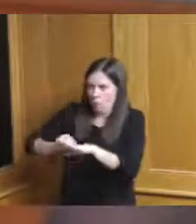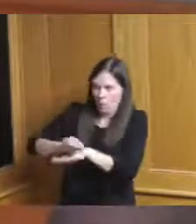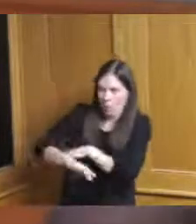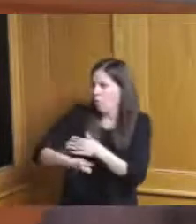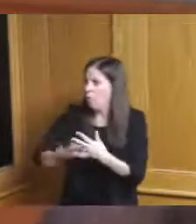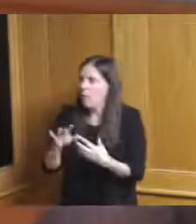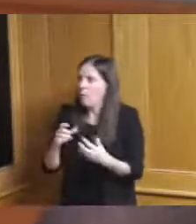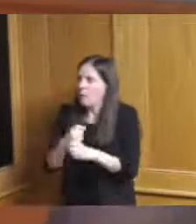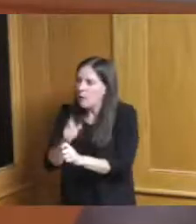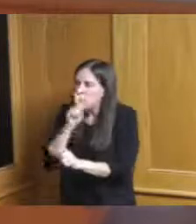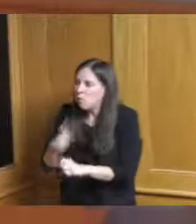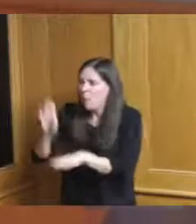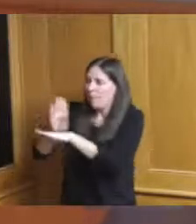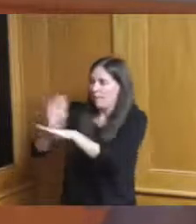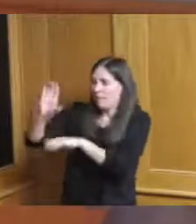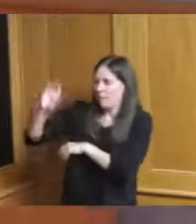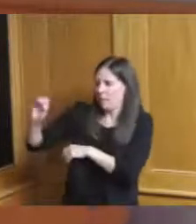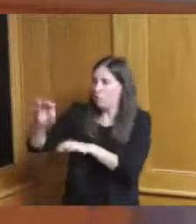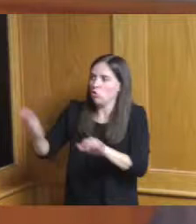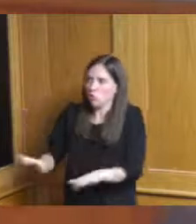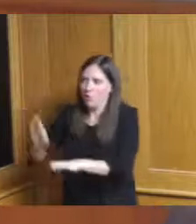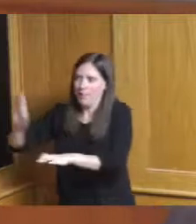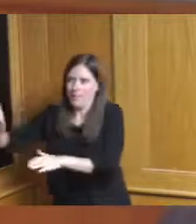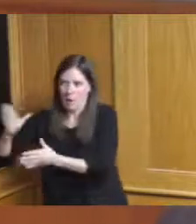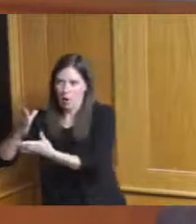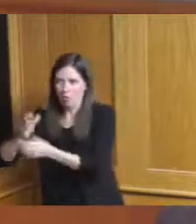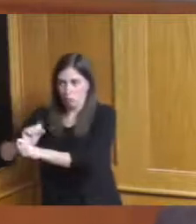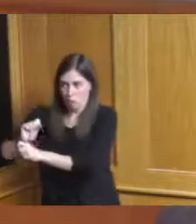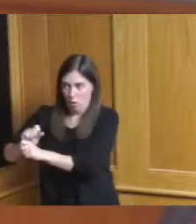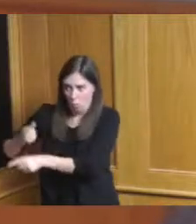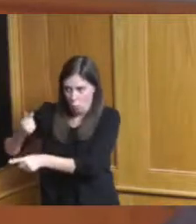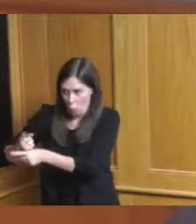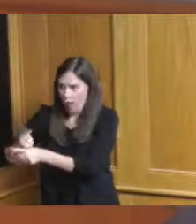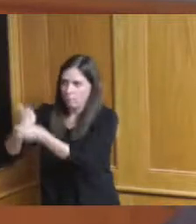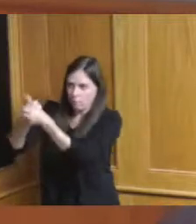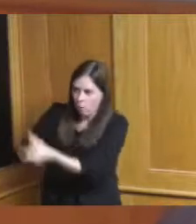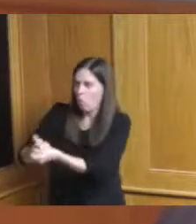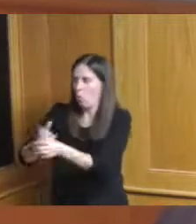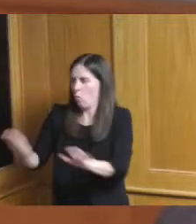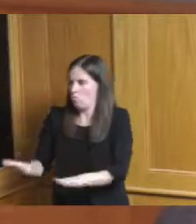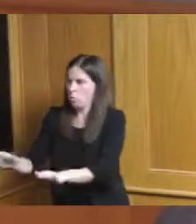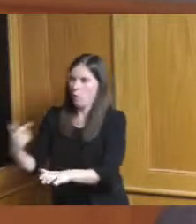doing their part and that we in turn are doing our part by conducting this review so I thank